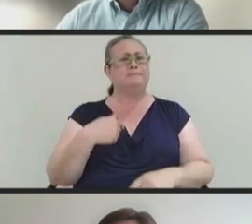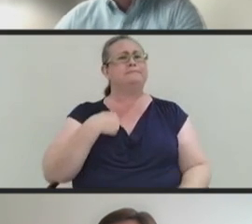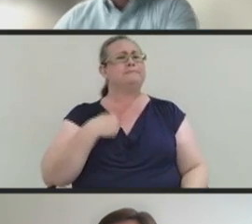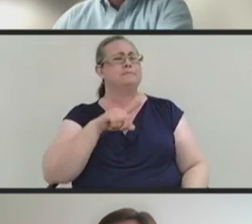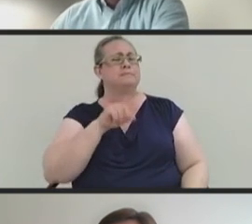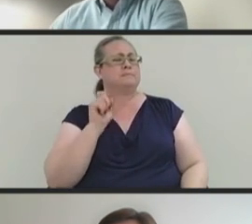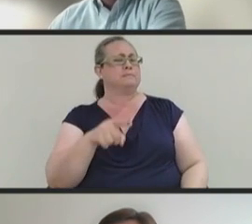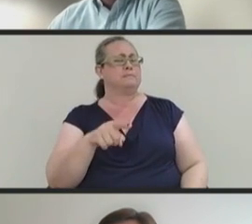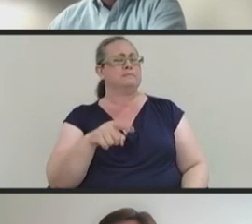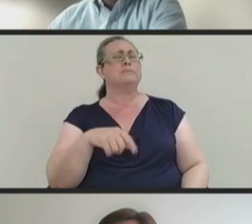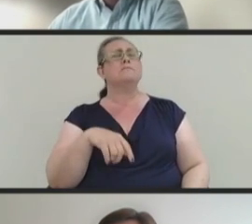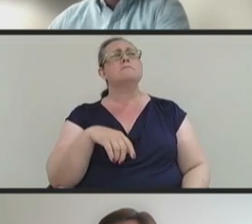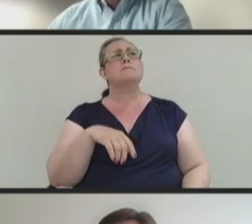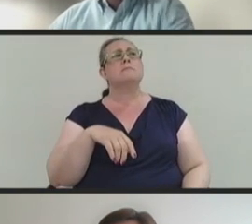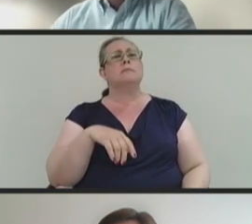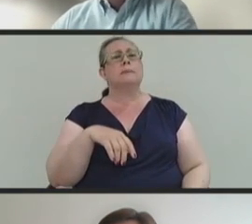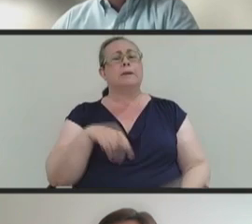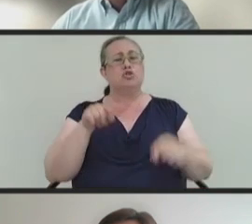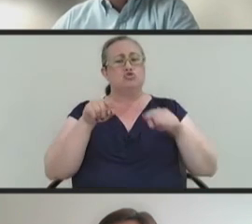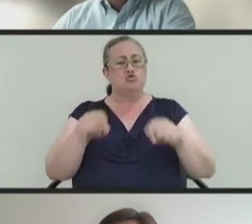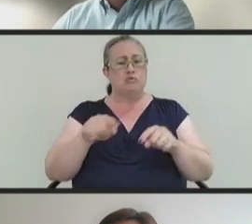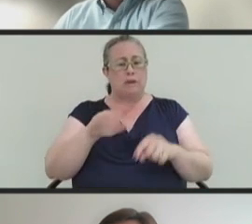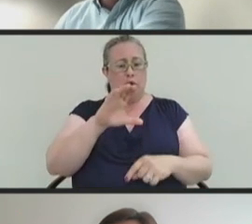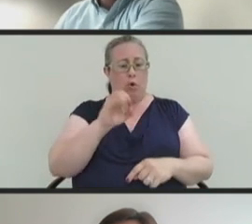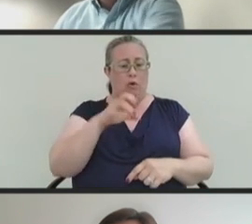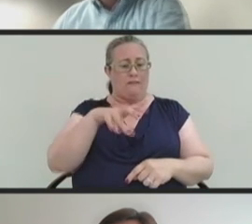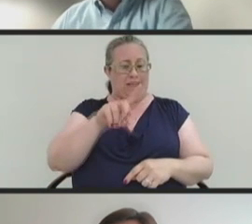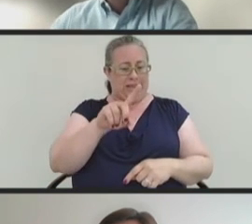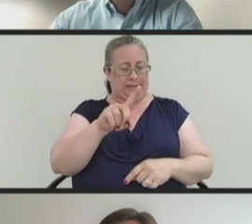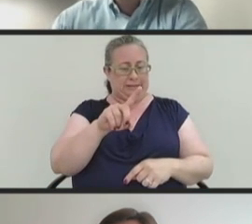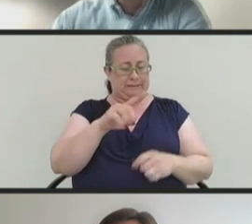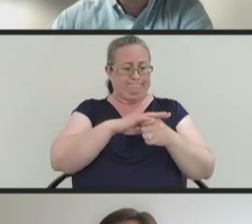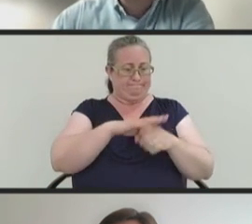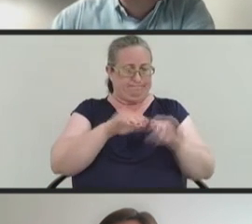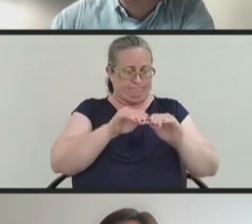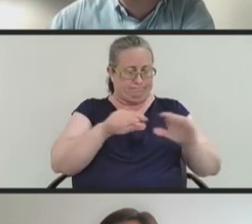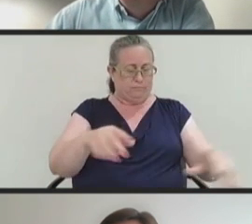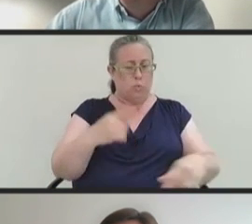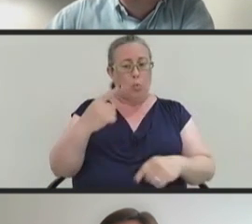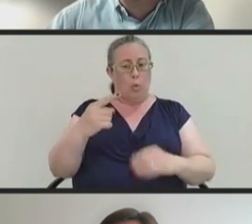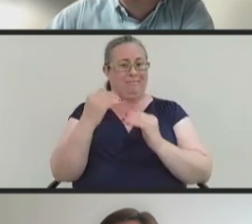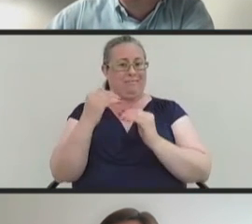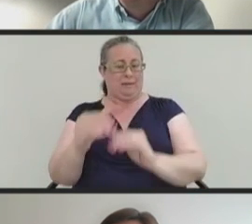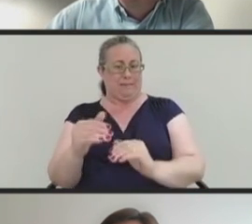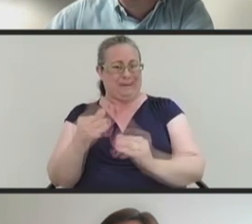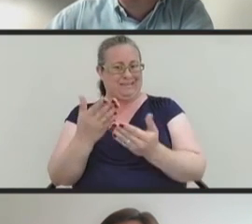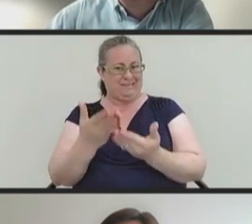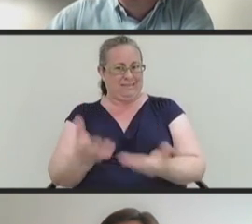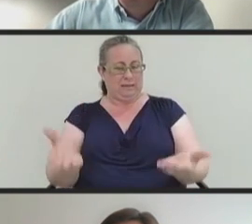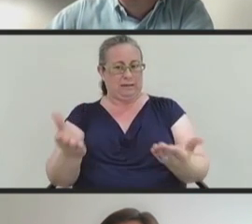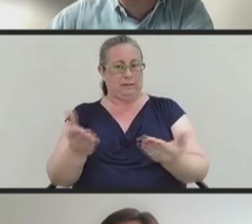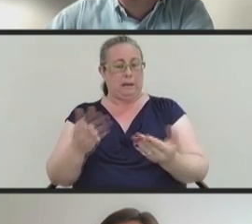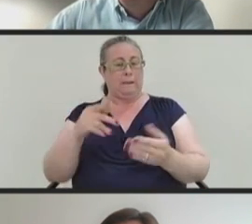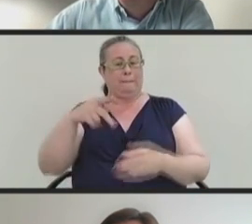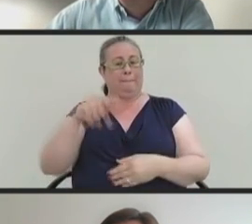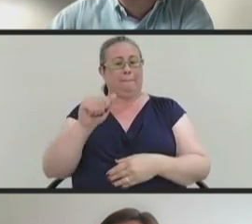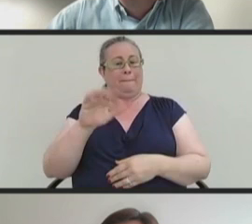during the COVID pandemic, one of the limiting factors was the packaging for the vaccine,